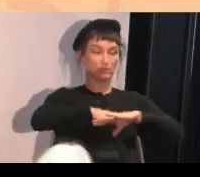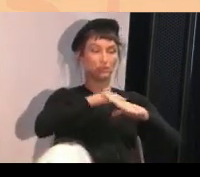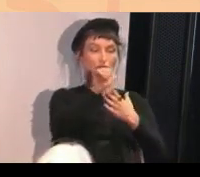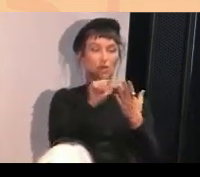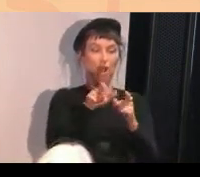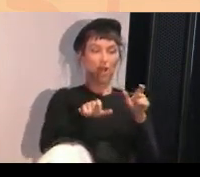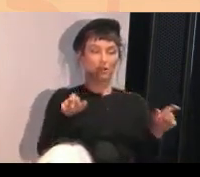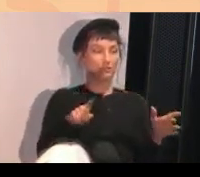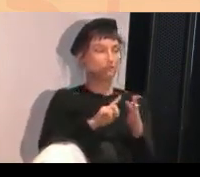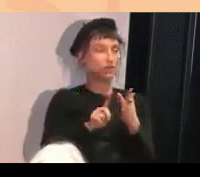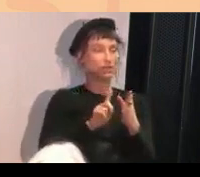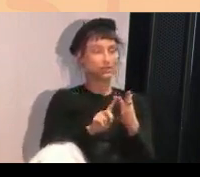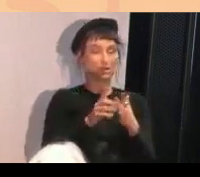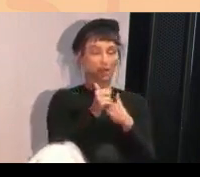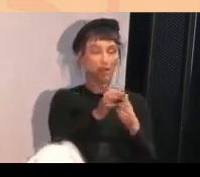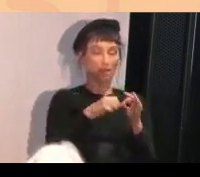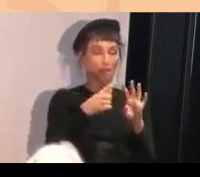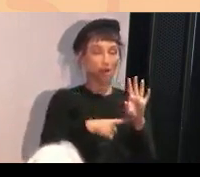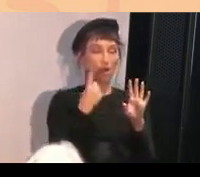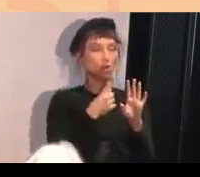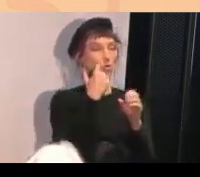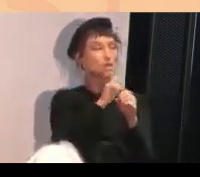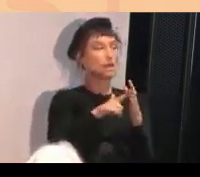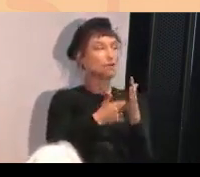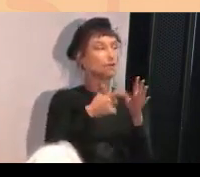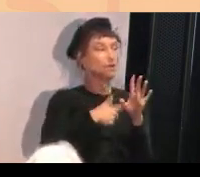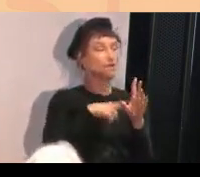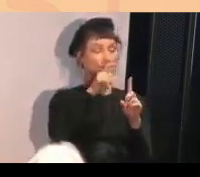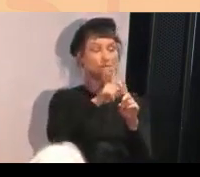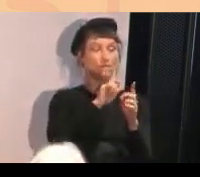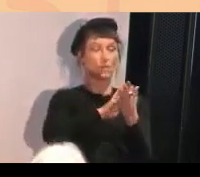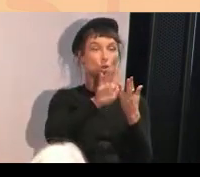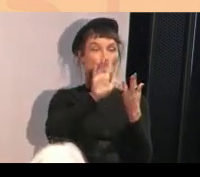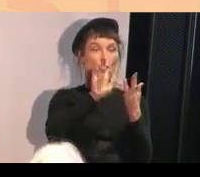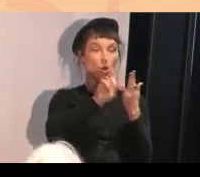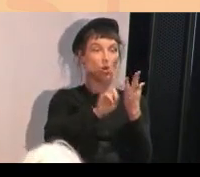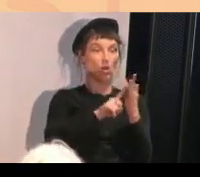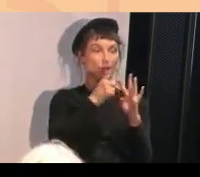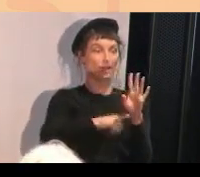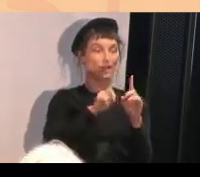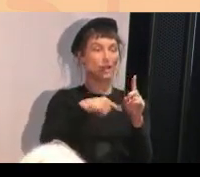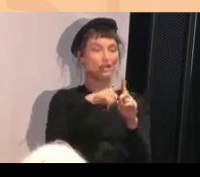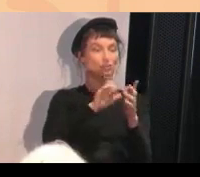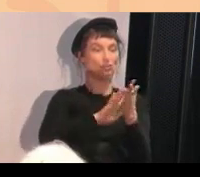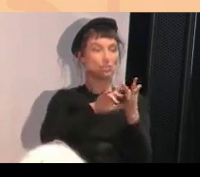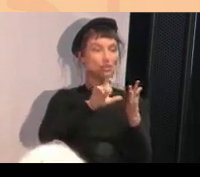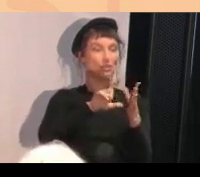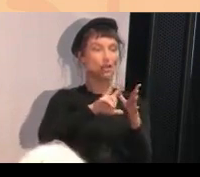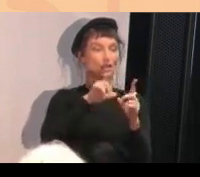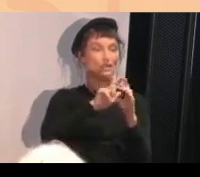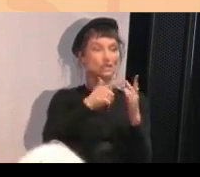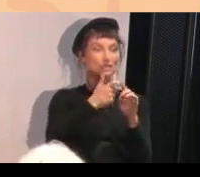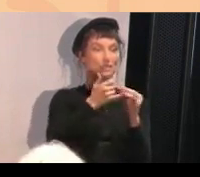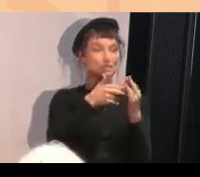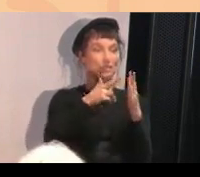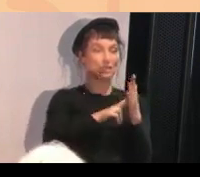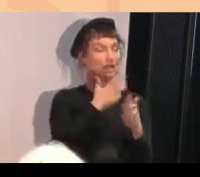investment led by Gary Foley and Chicka Dixon in the 1980s and it tracks milestones in the